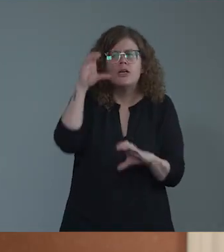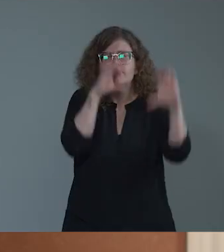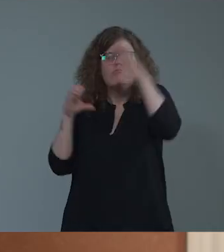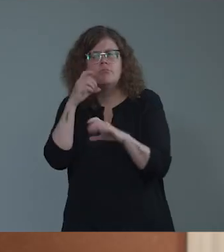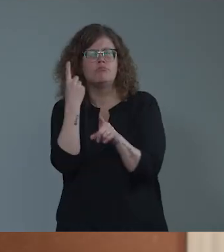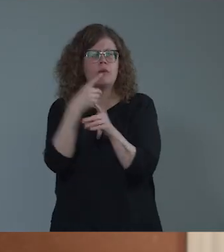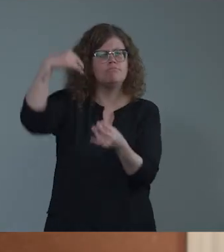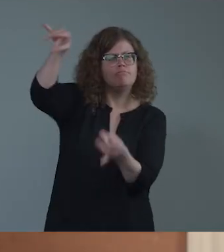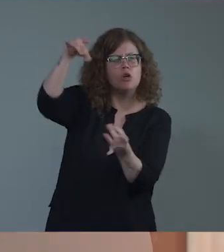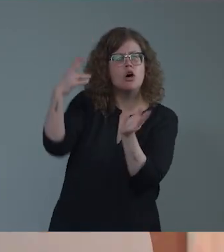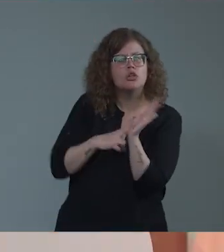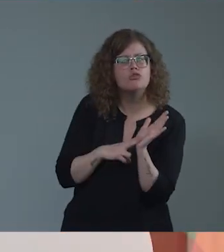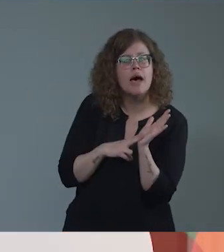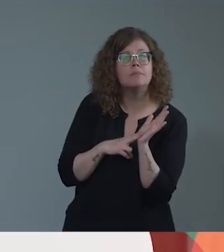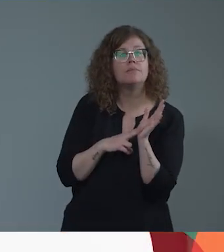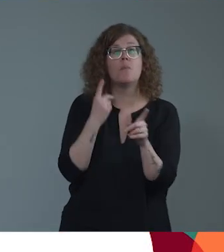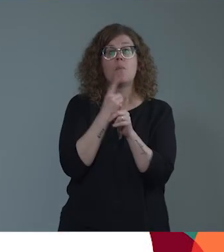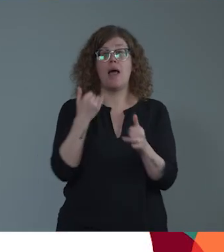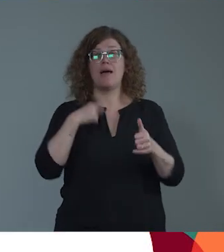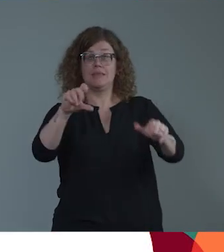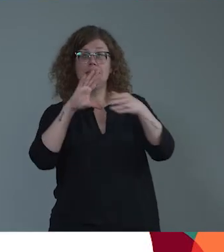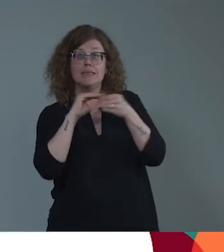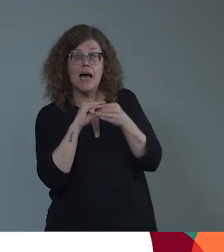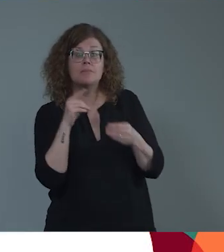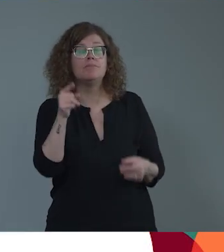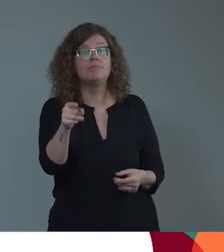Here's a quote from CARFAC. If an artist is asked to give a presentation, speak